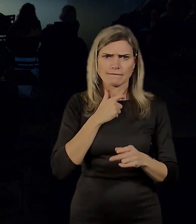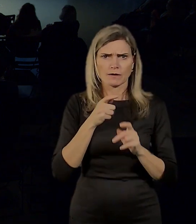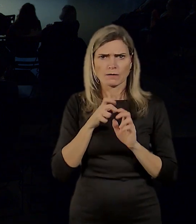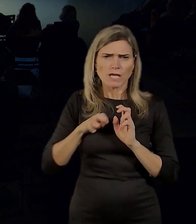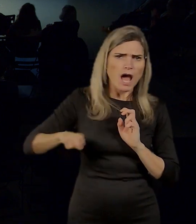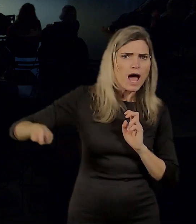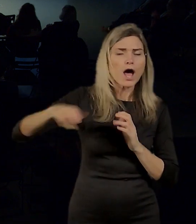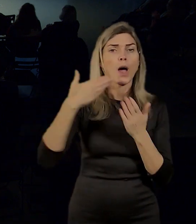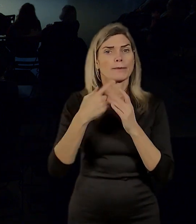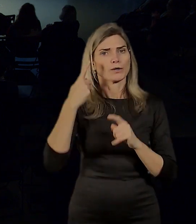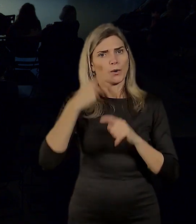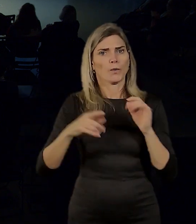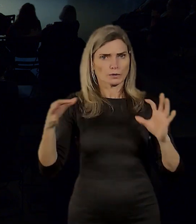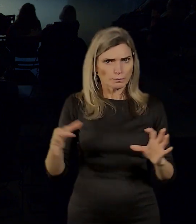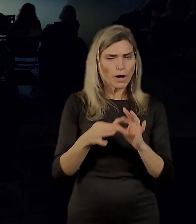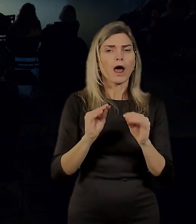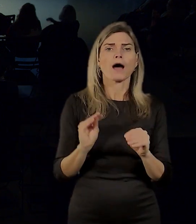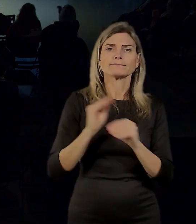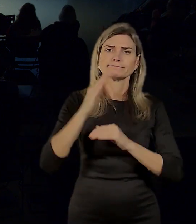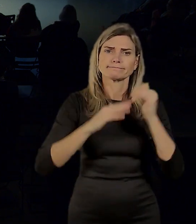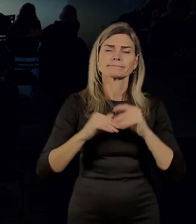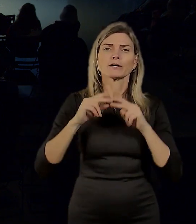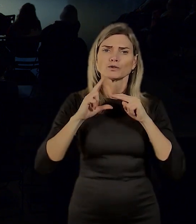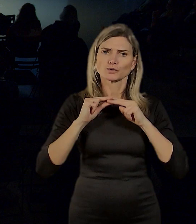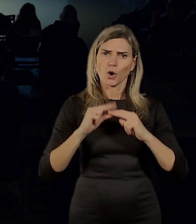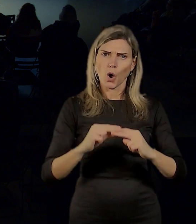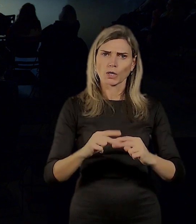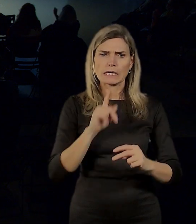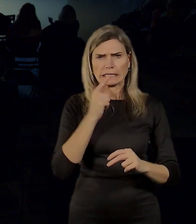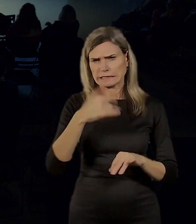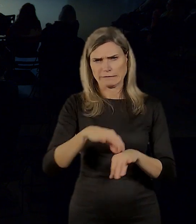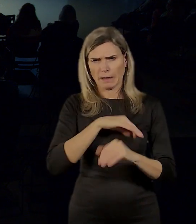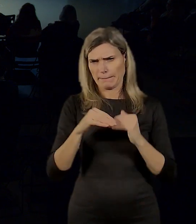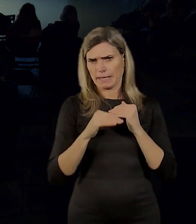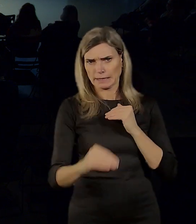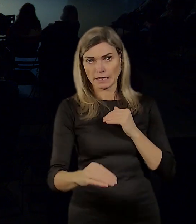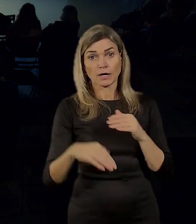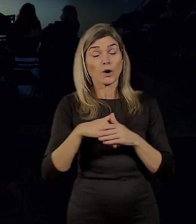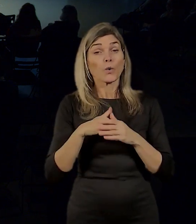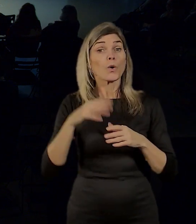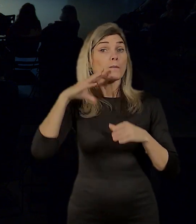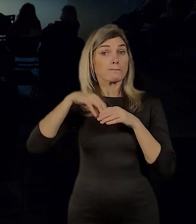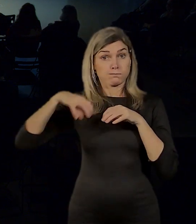is definitely something that is missing in this place. And we wanted to get it there.